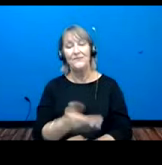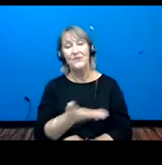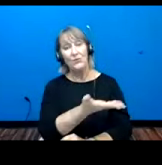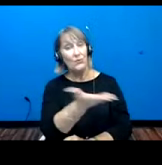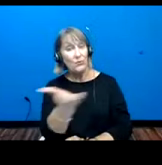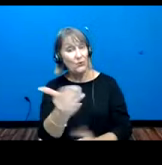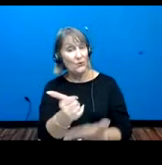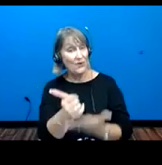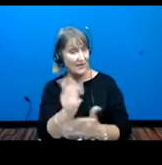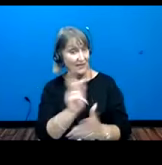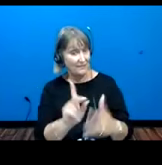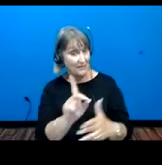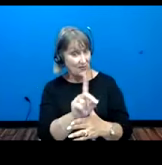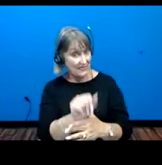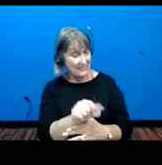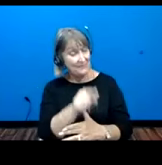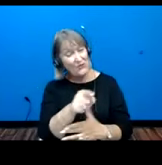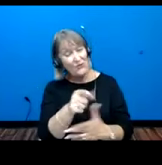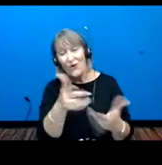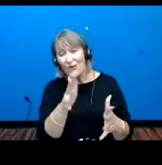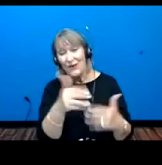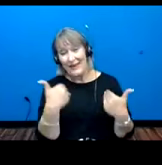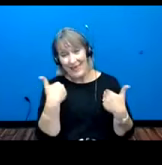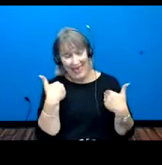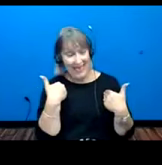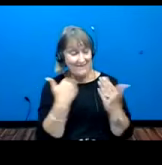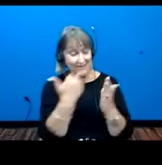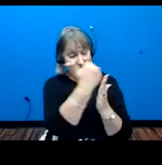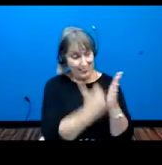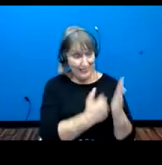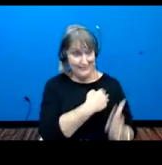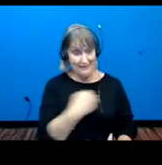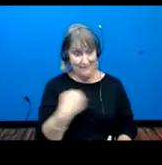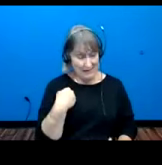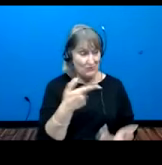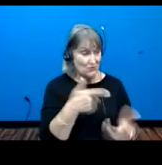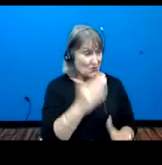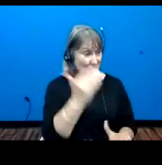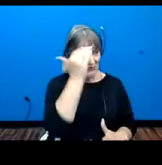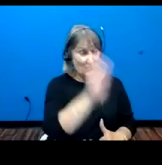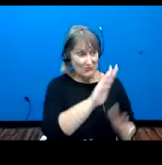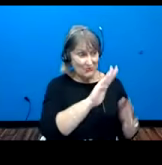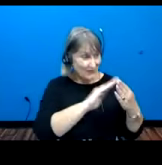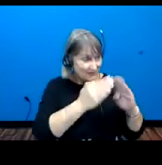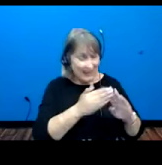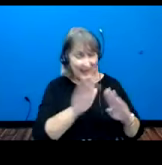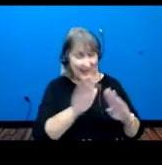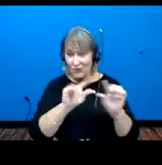you all already have those channels in place to help share information about COVID-19,